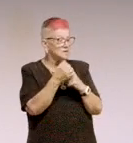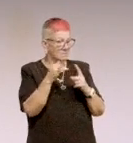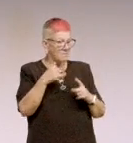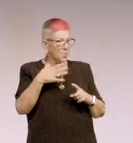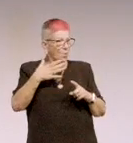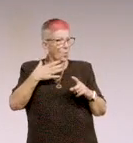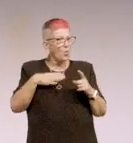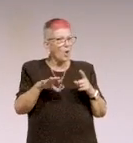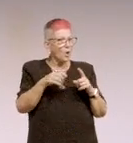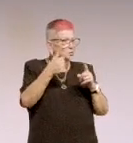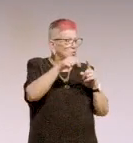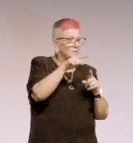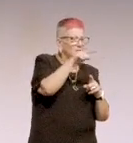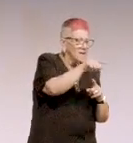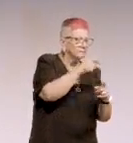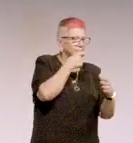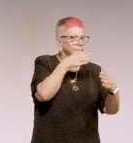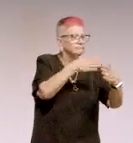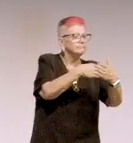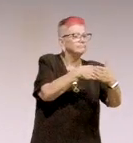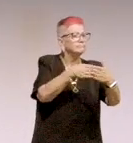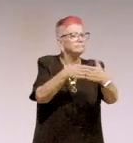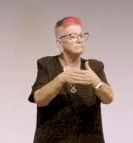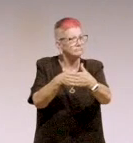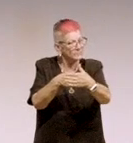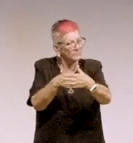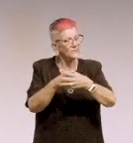the website in .